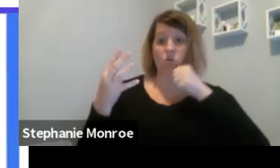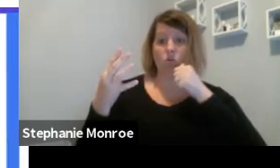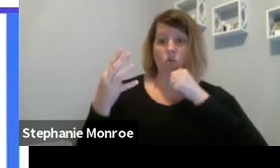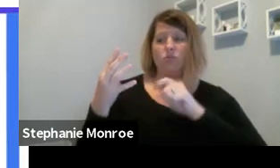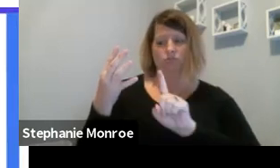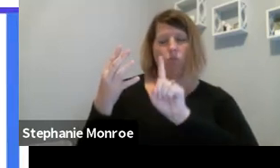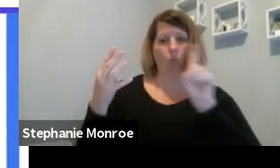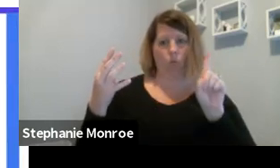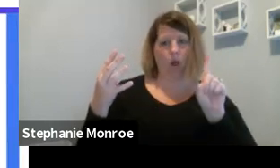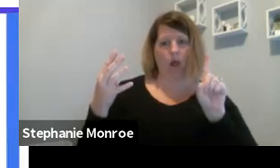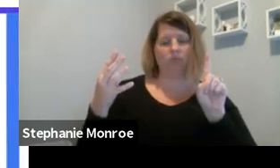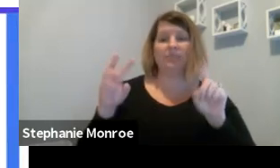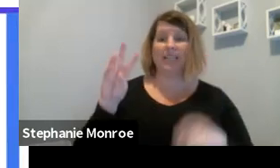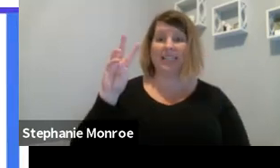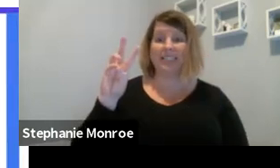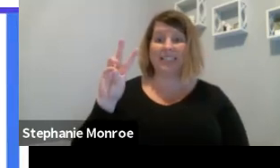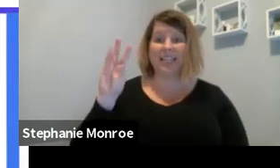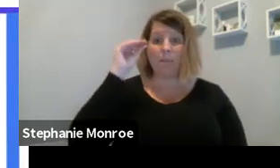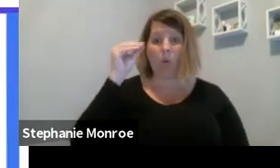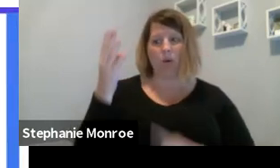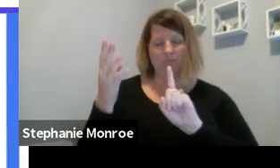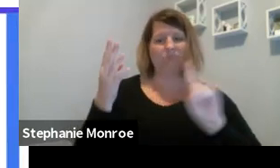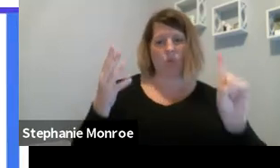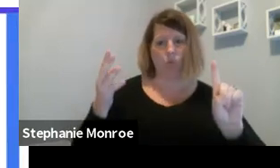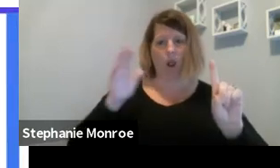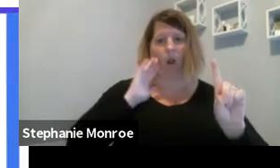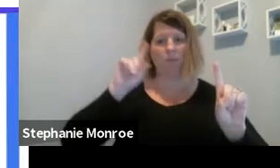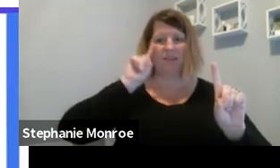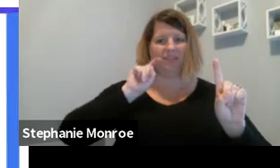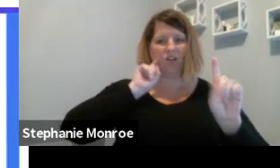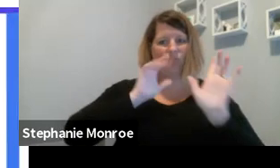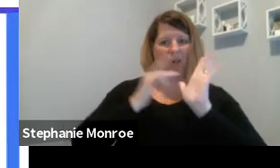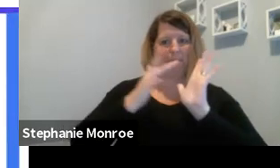will be sexually abused before they turn the age of 18.